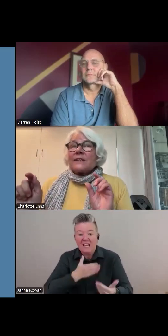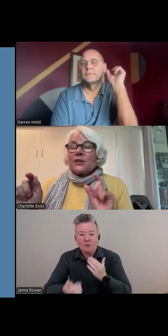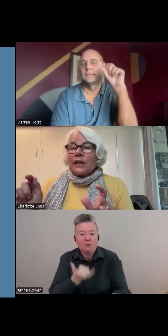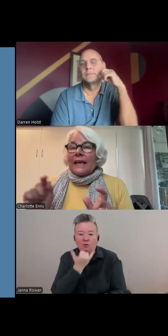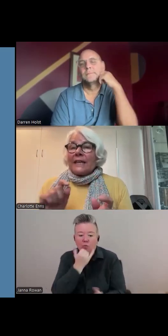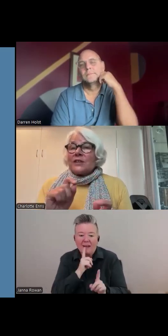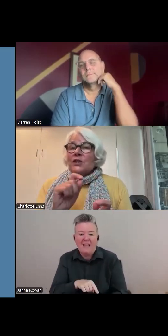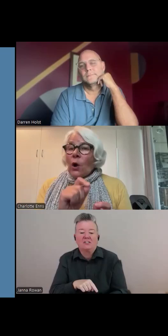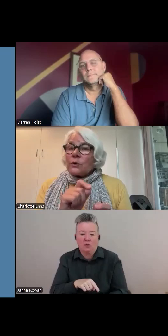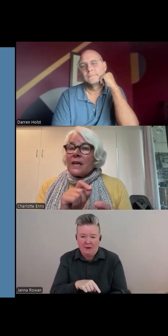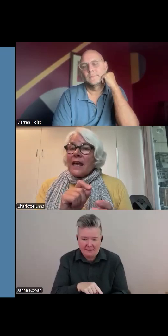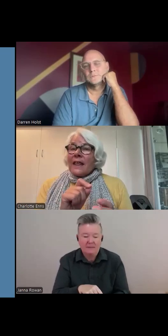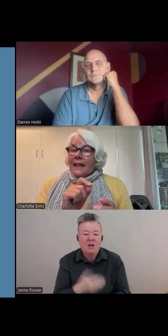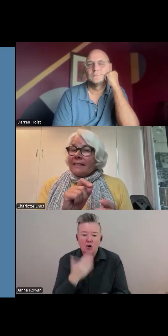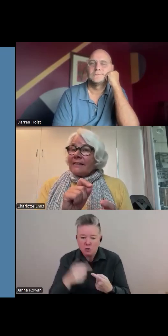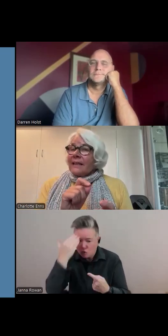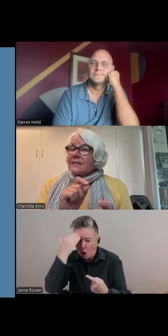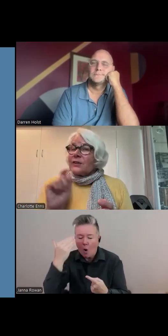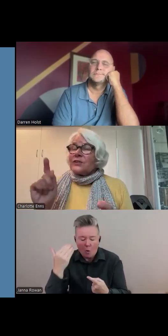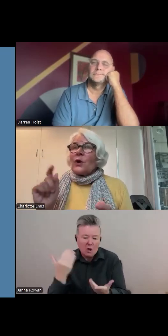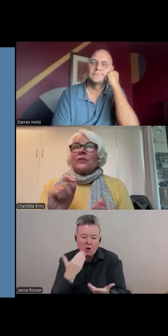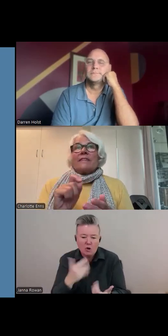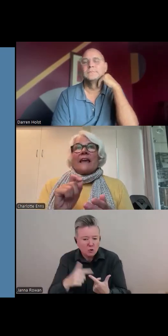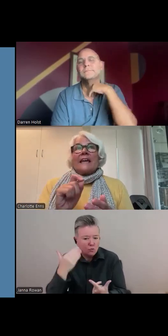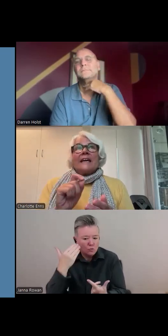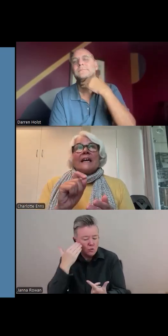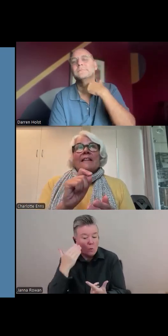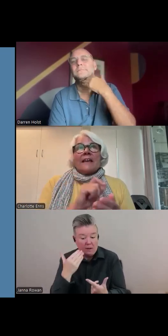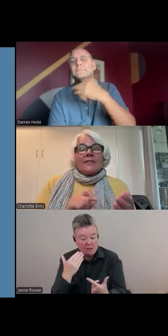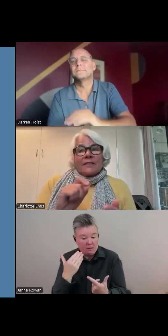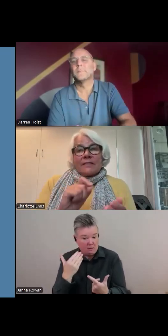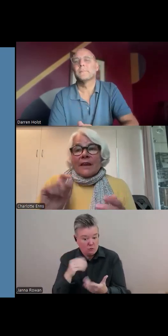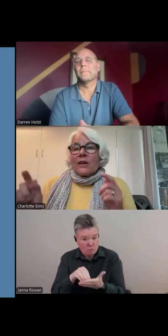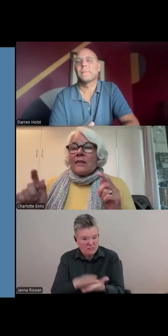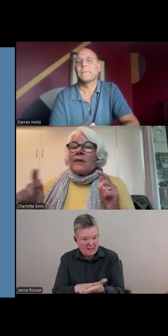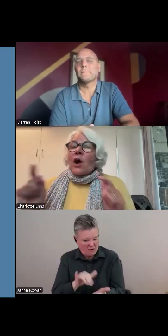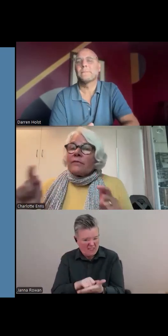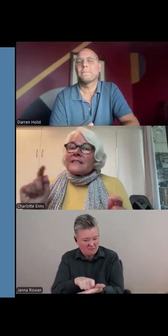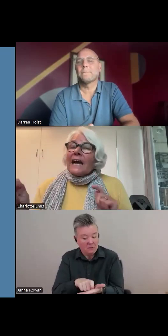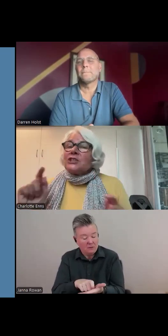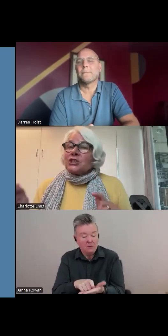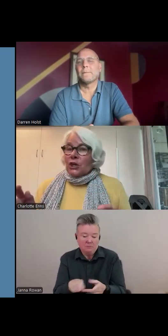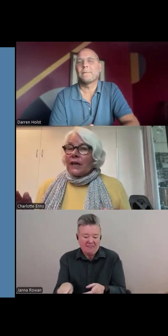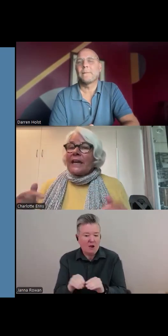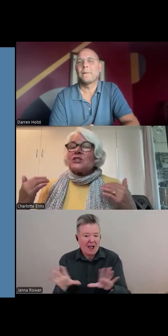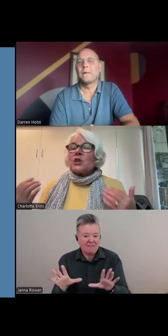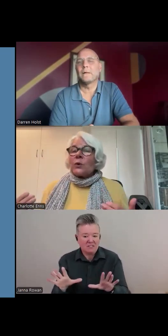even though it's wrong. But it's good again to know-- DARREN HOLST >> Yes, correct. CHARLOTTE ENNS >> It's good to note that they're--